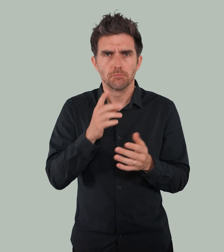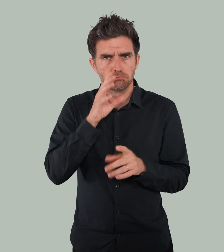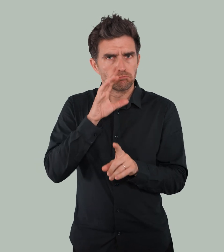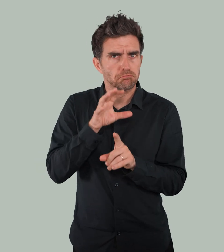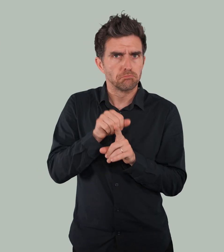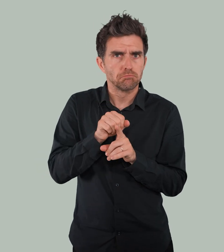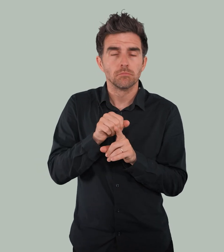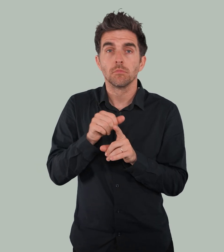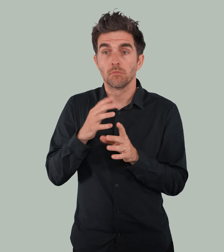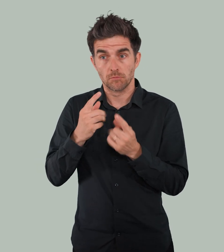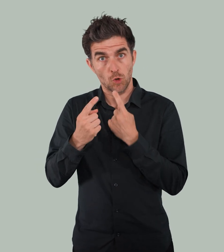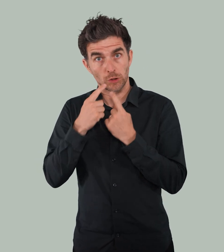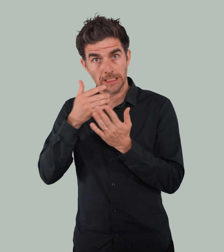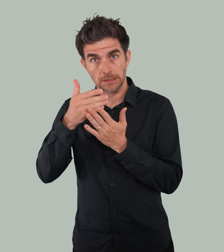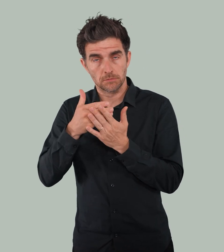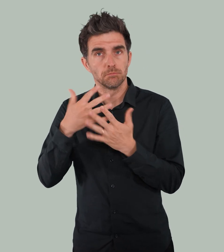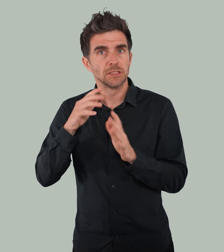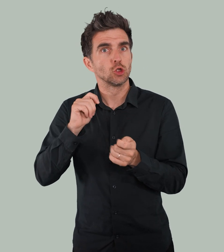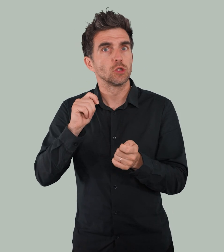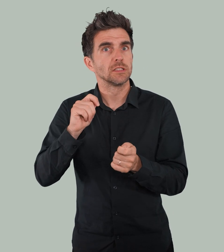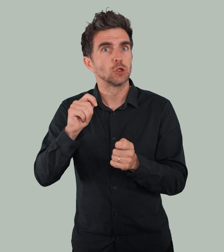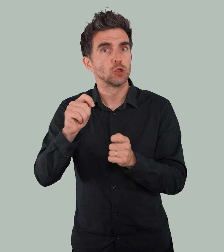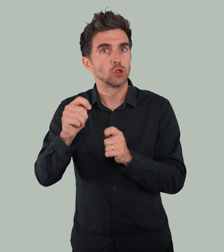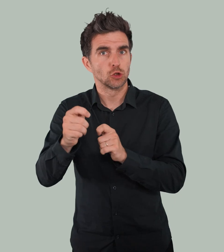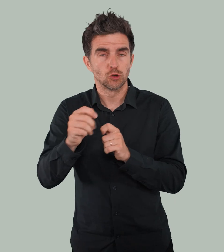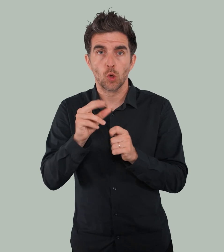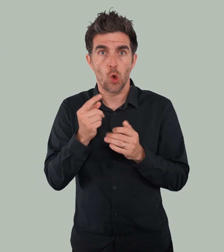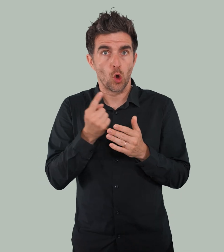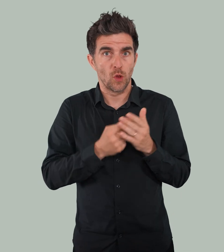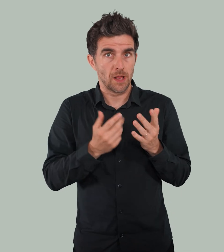They also note that this context has evolved over time, pointing not only